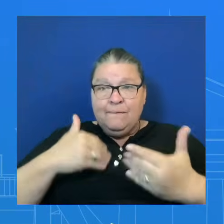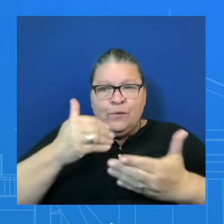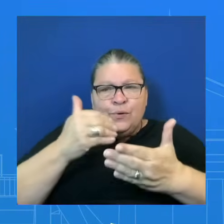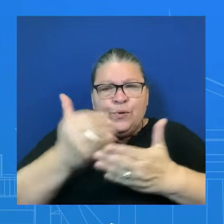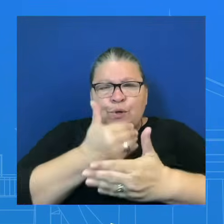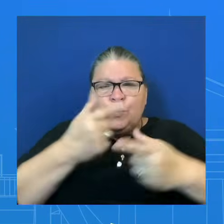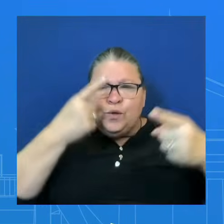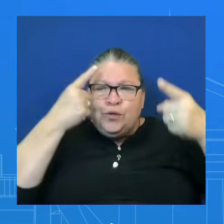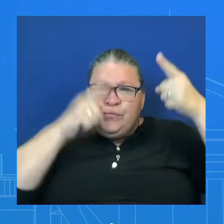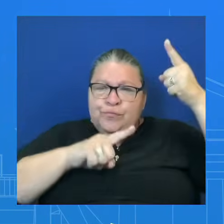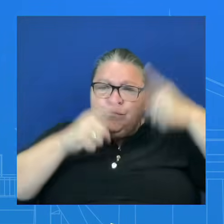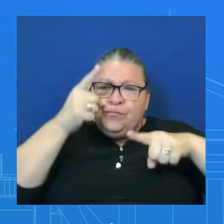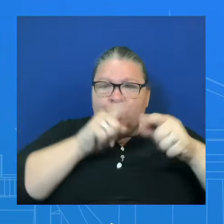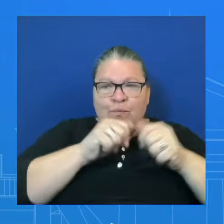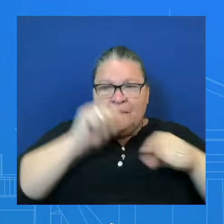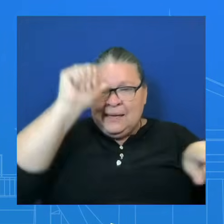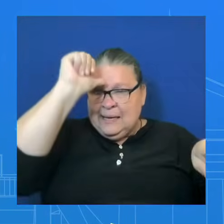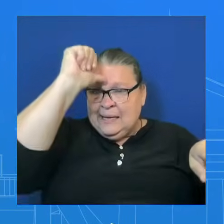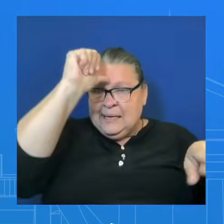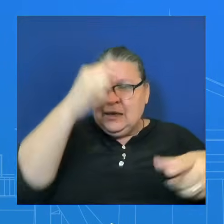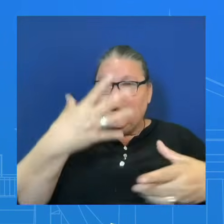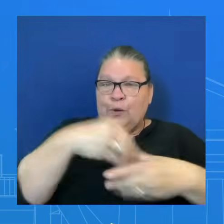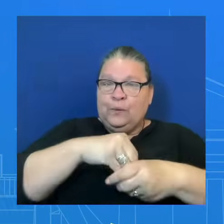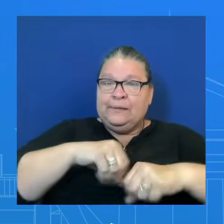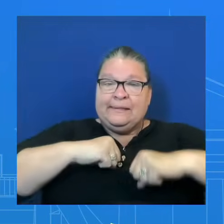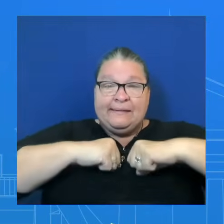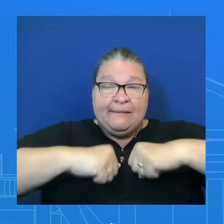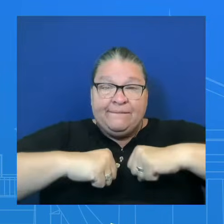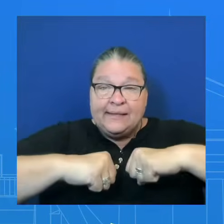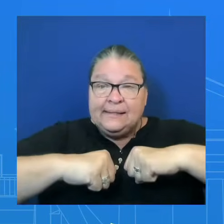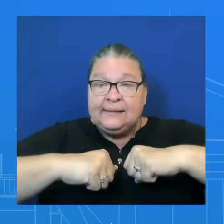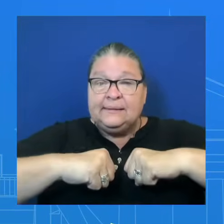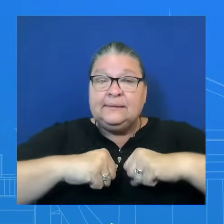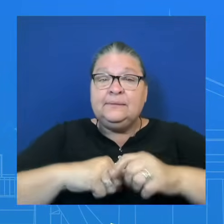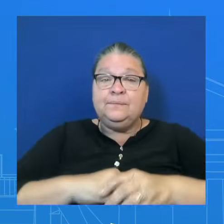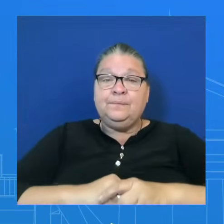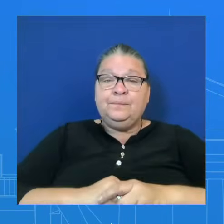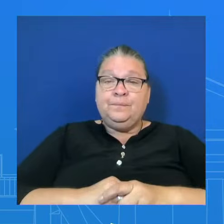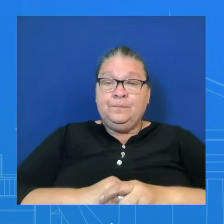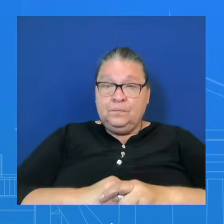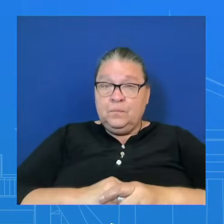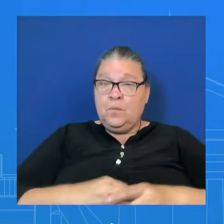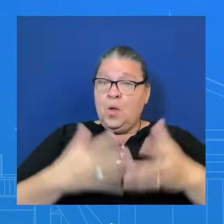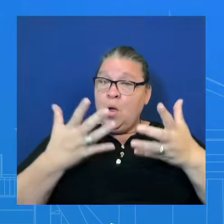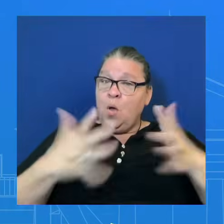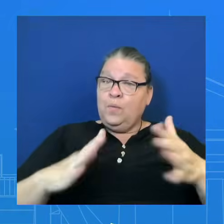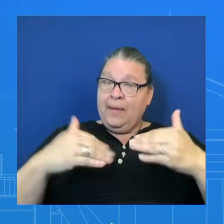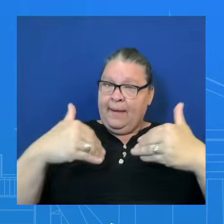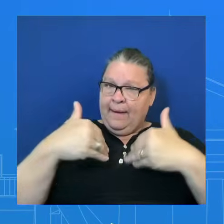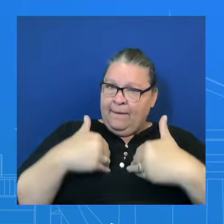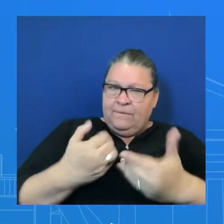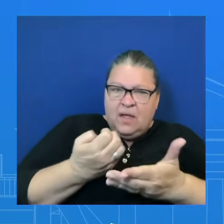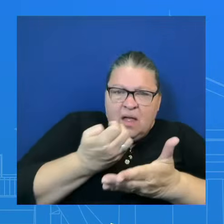Of course, there's an awful lot of economic trade between our two countries. India is a member of the Pacific Quad